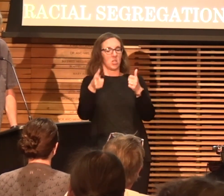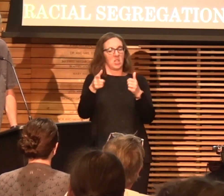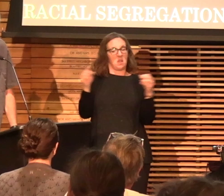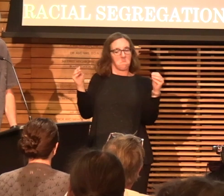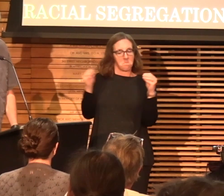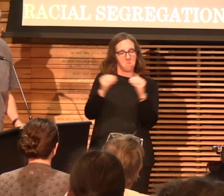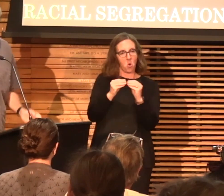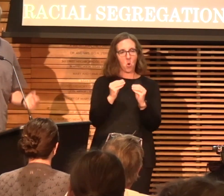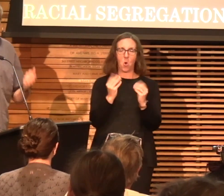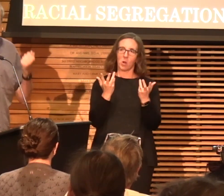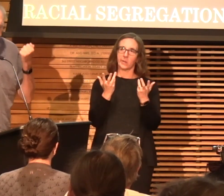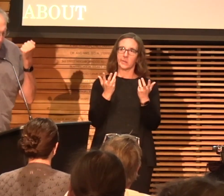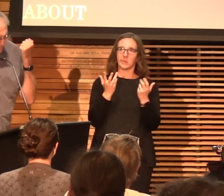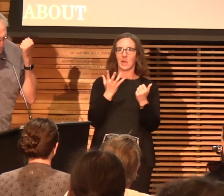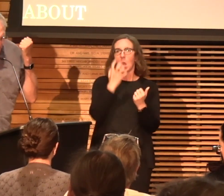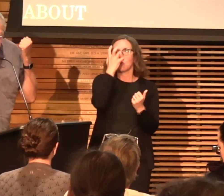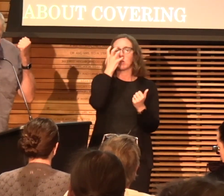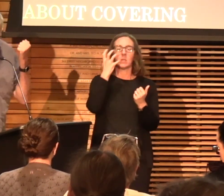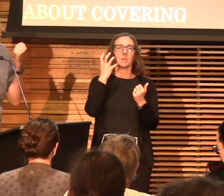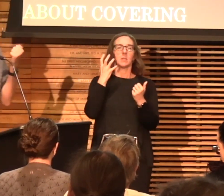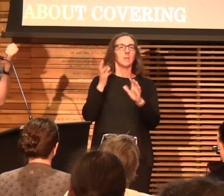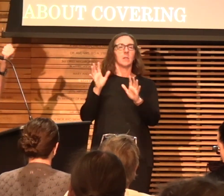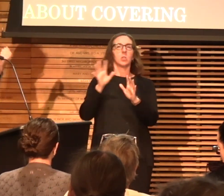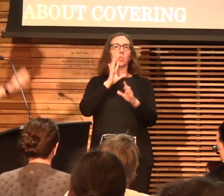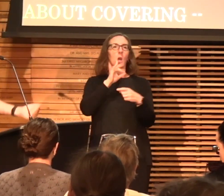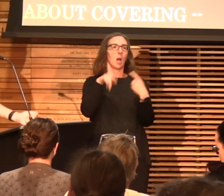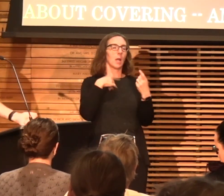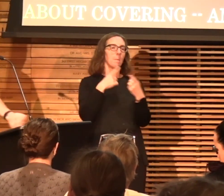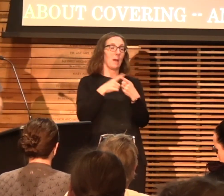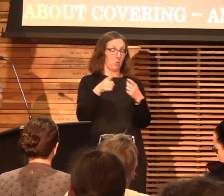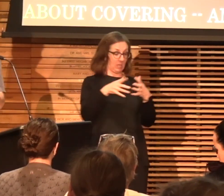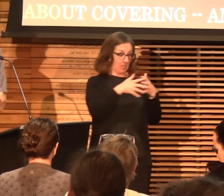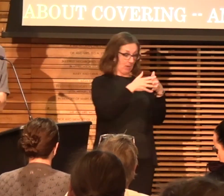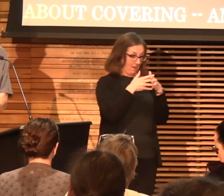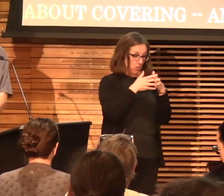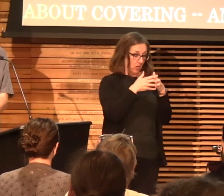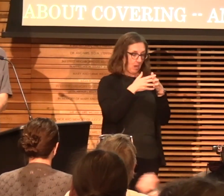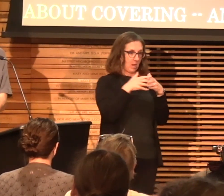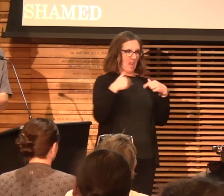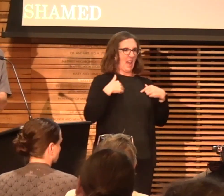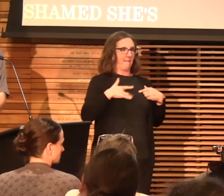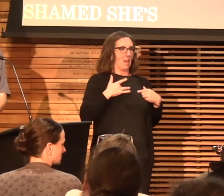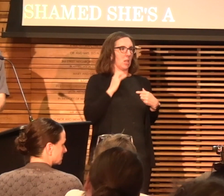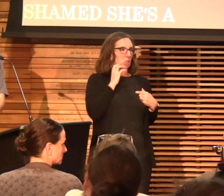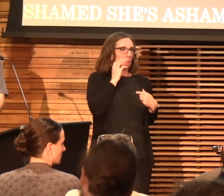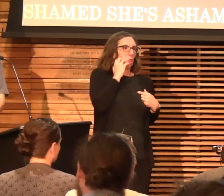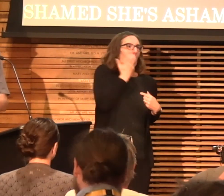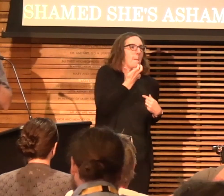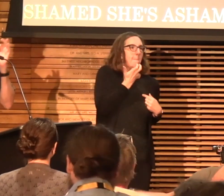She talks about America covering herself in shame. She's ashamed to be from the South because of segregation.